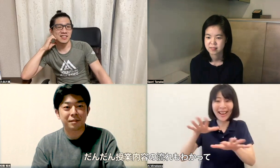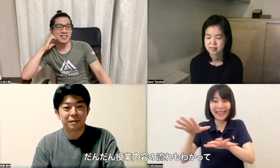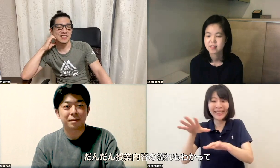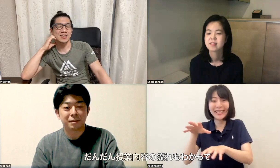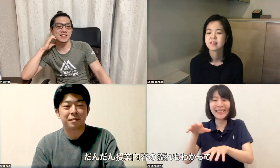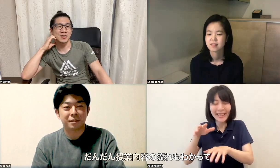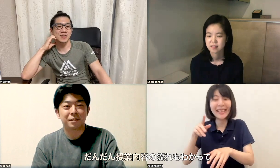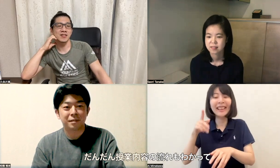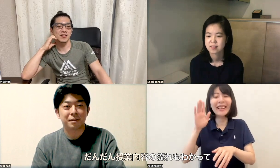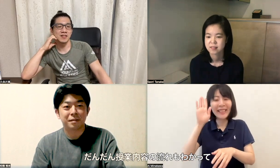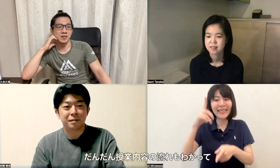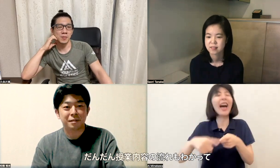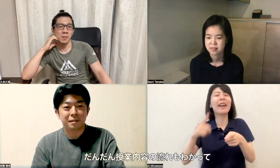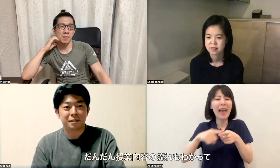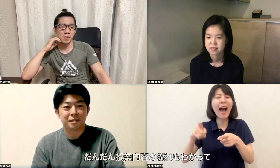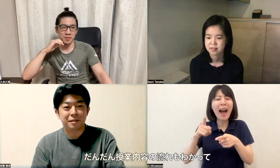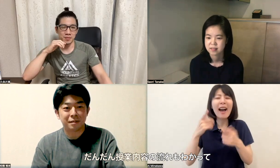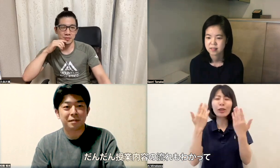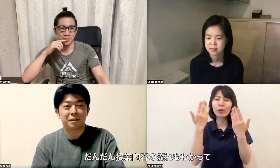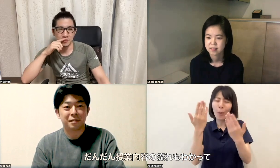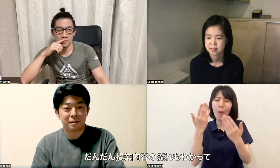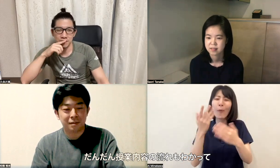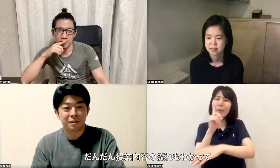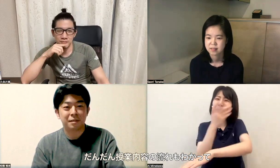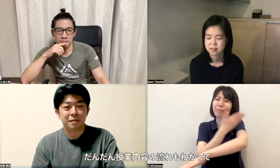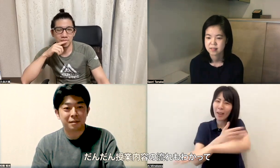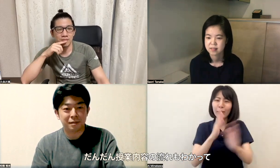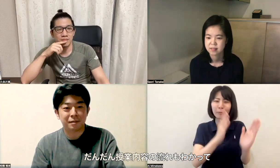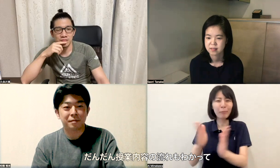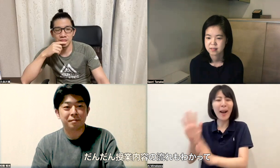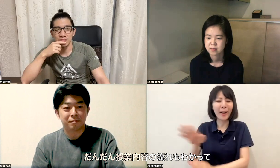but I gradually understood the flow of class.